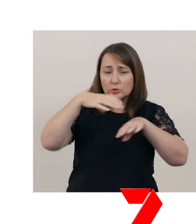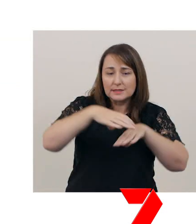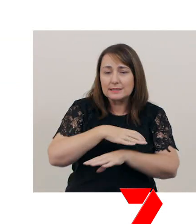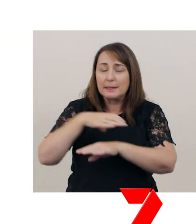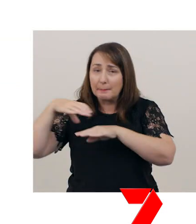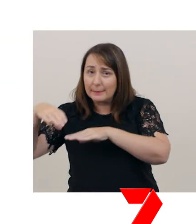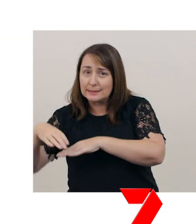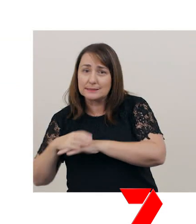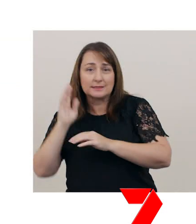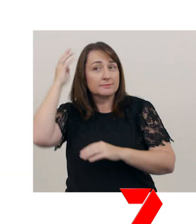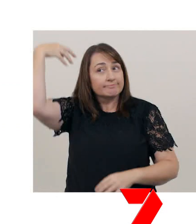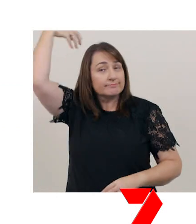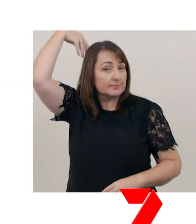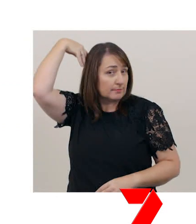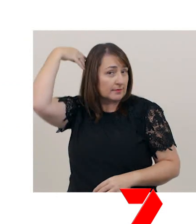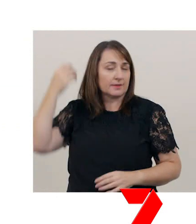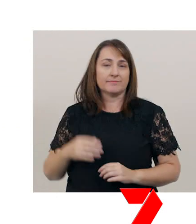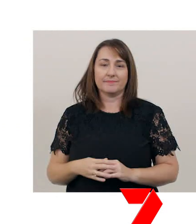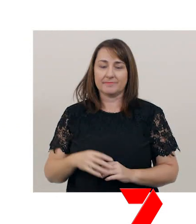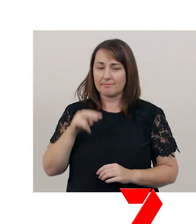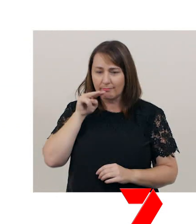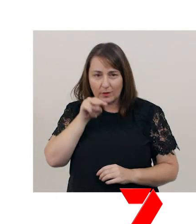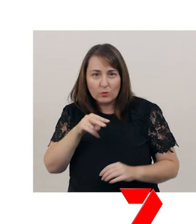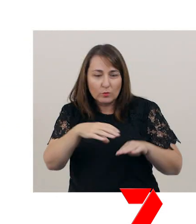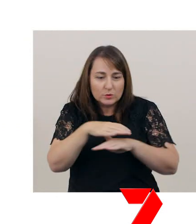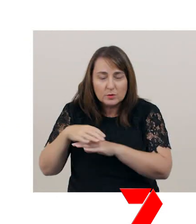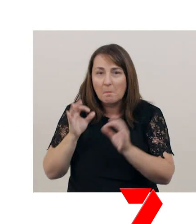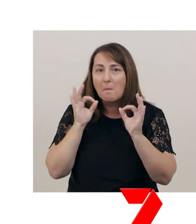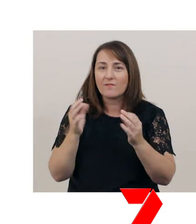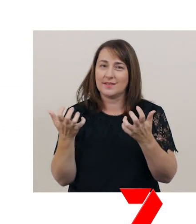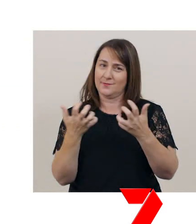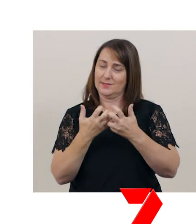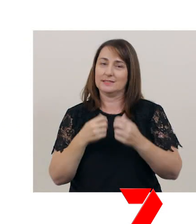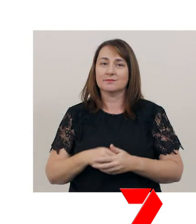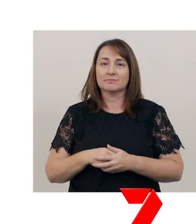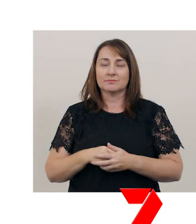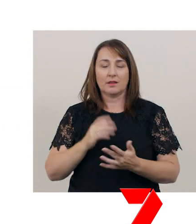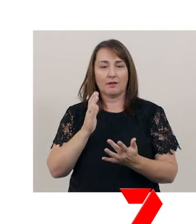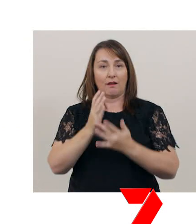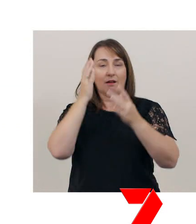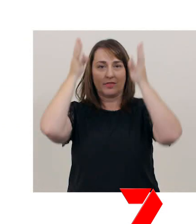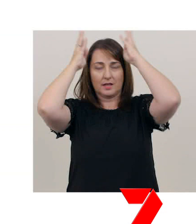On her feet, the golden slippers were a very perfect fit. At that very moment, the king realised,